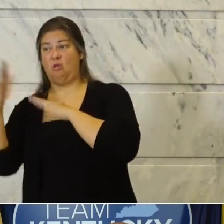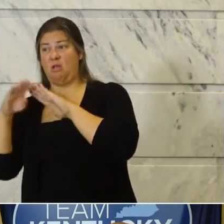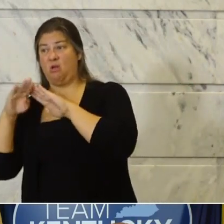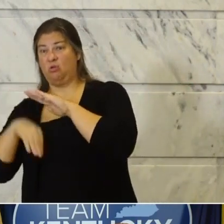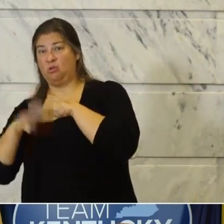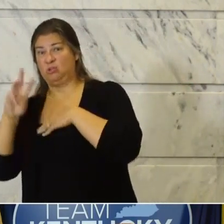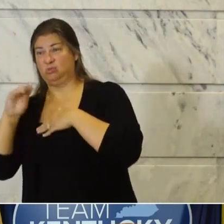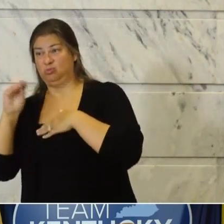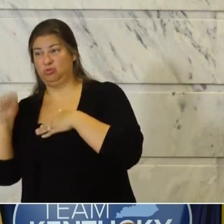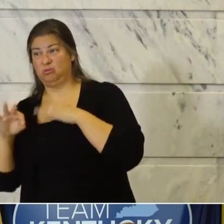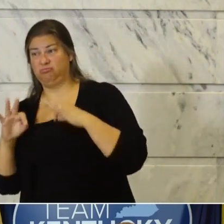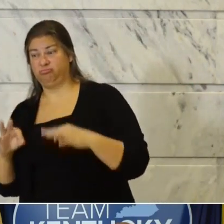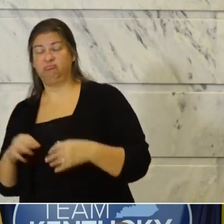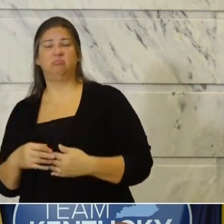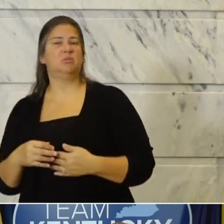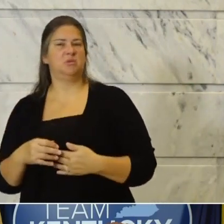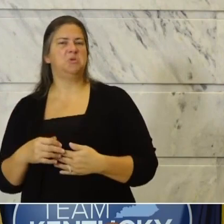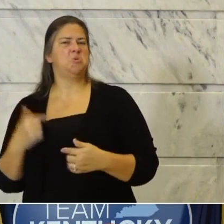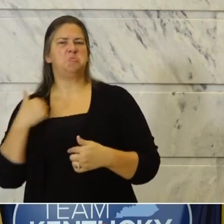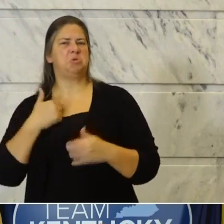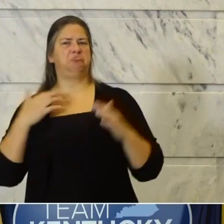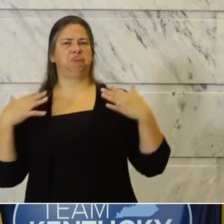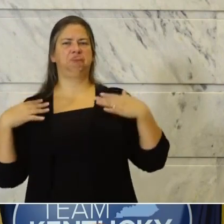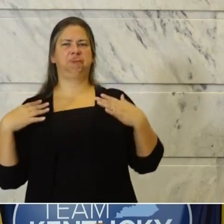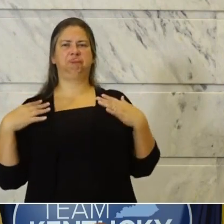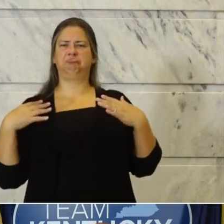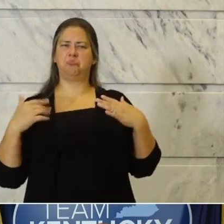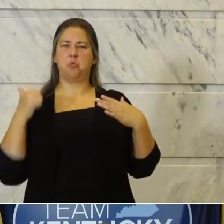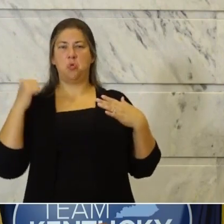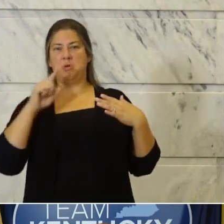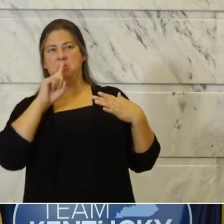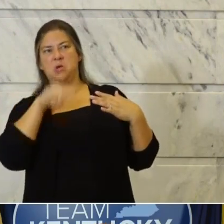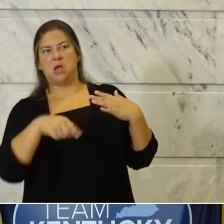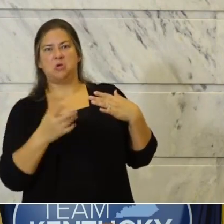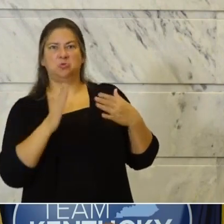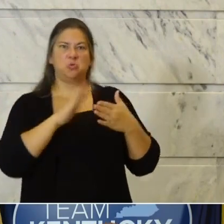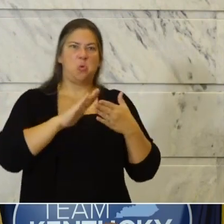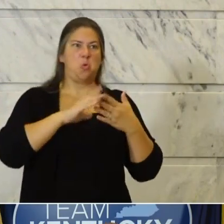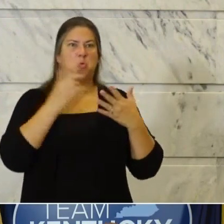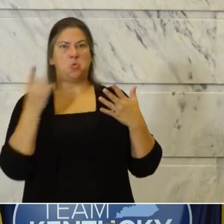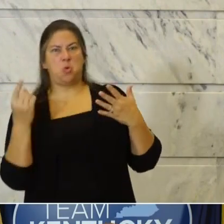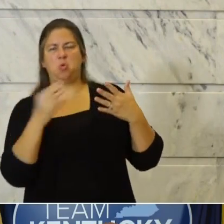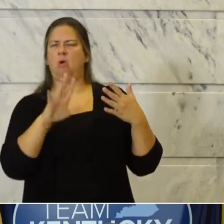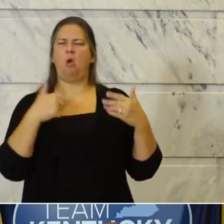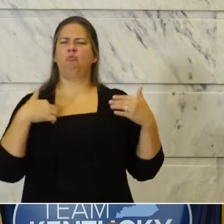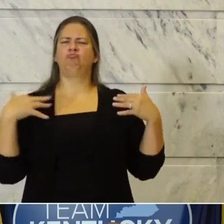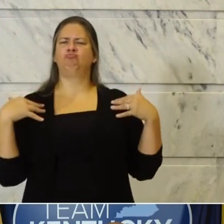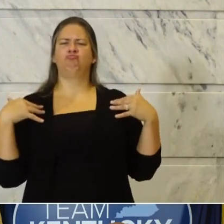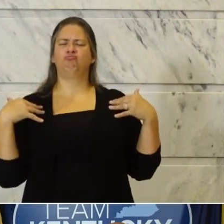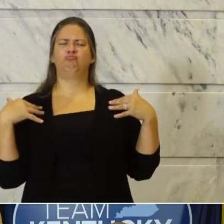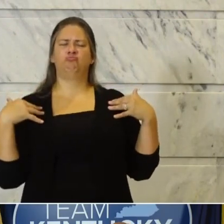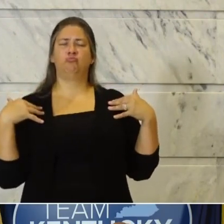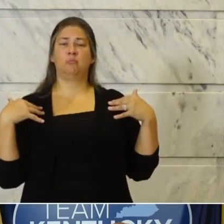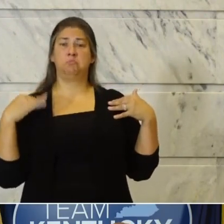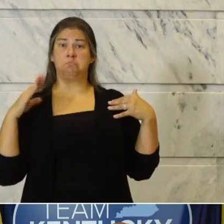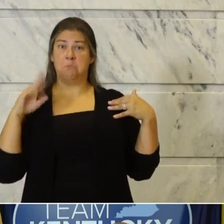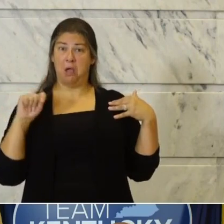opening. Now, if the test positivity goes up to 10% in the hospital, they're running out of beds. Then we're gonna come back and we're gonna we're gonna